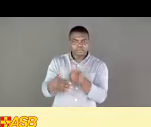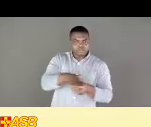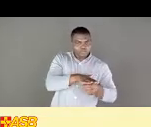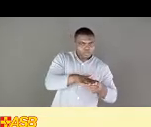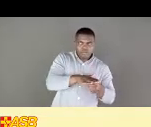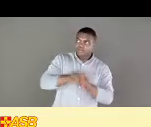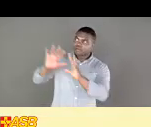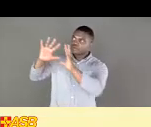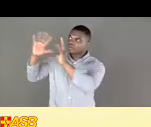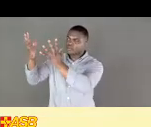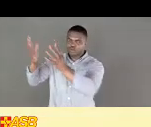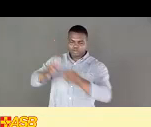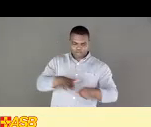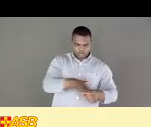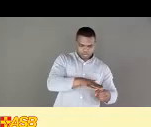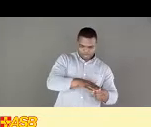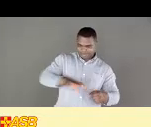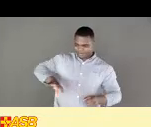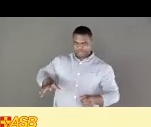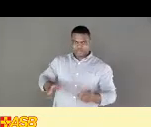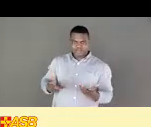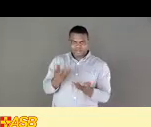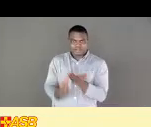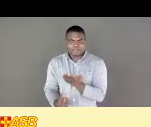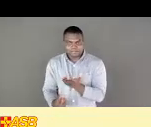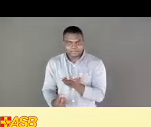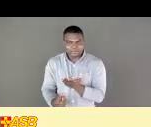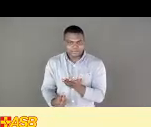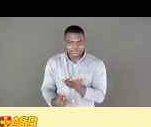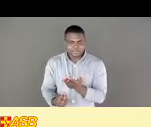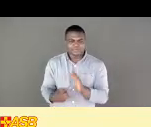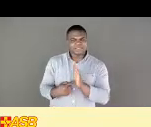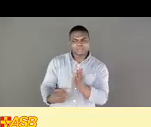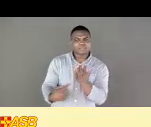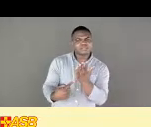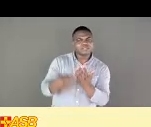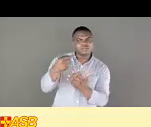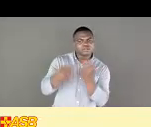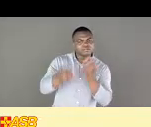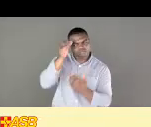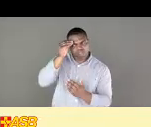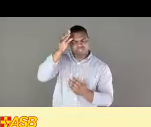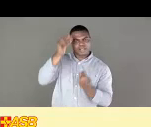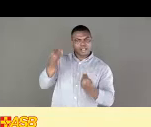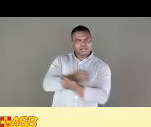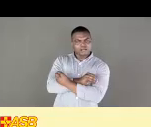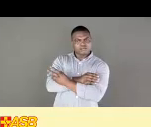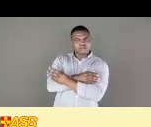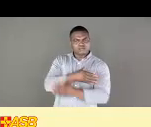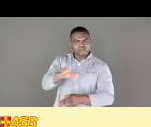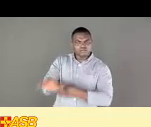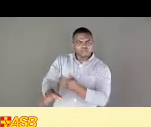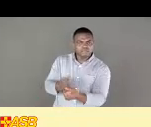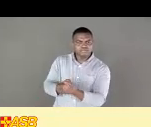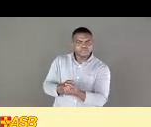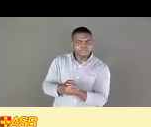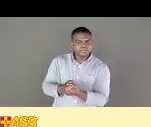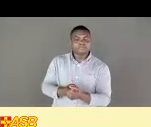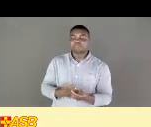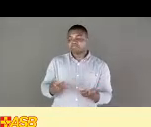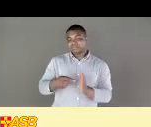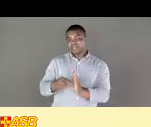operating Microsoft Office using a computer, preparing budgets, designing proposals and so on.